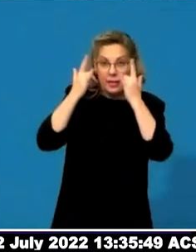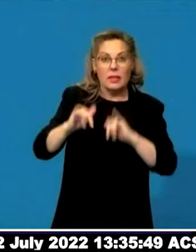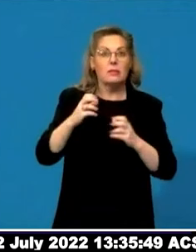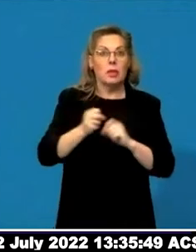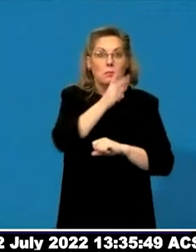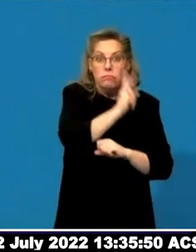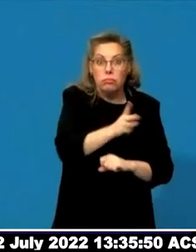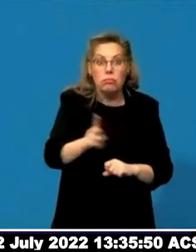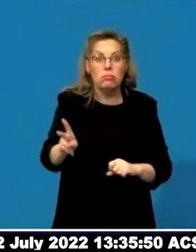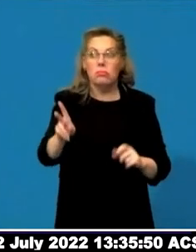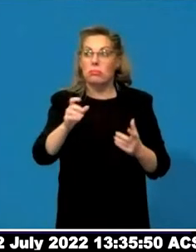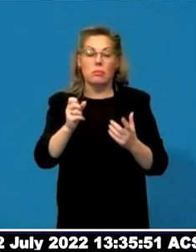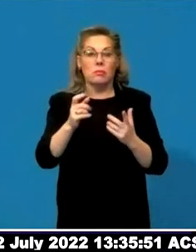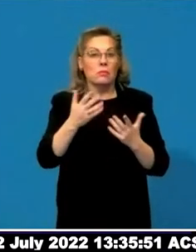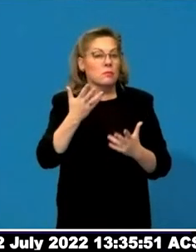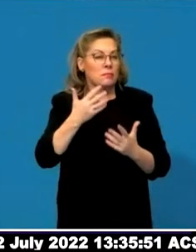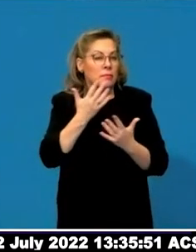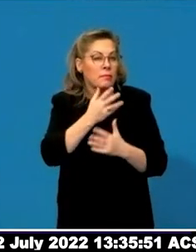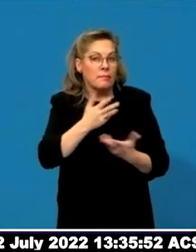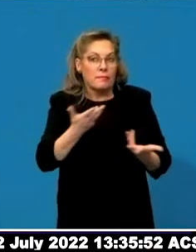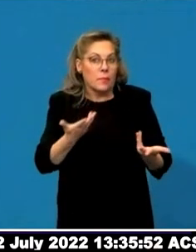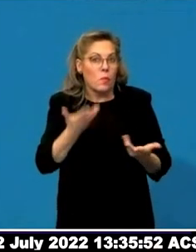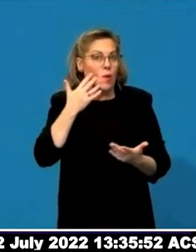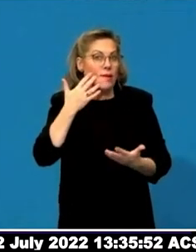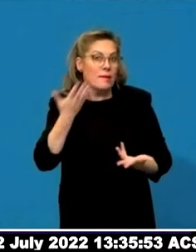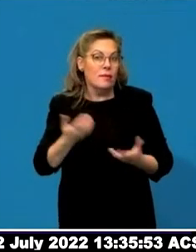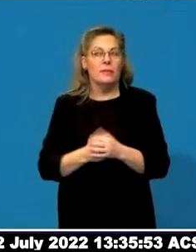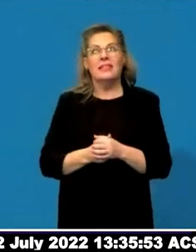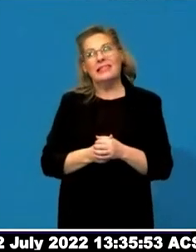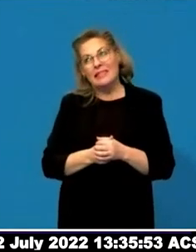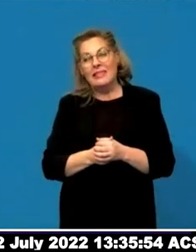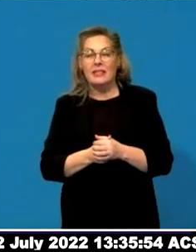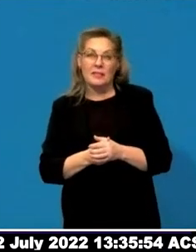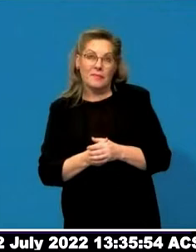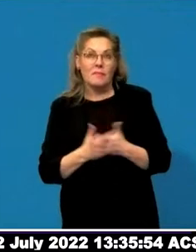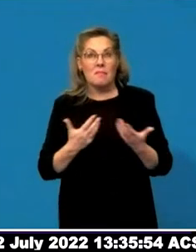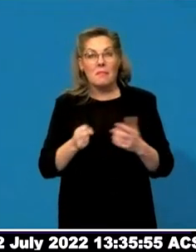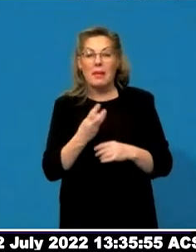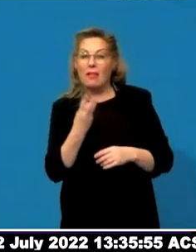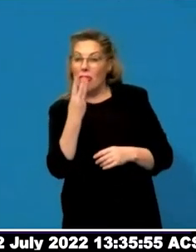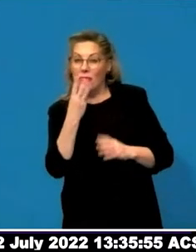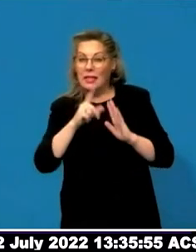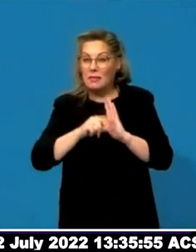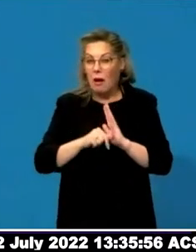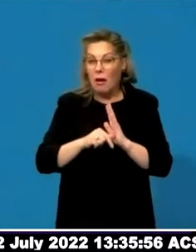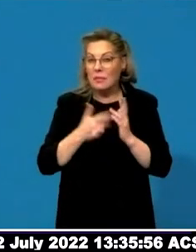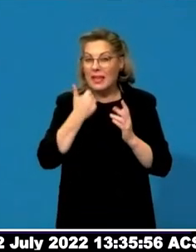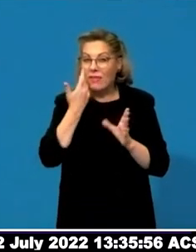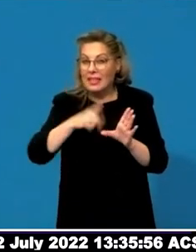But I would think maybe three or four times a year, the allied health professionals get out on to the Lands.